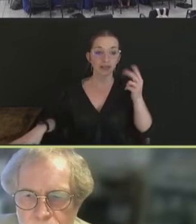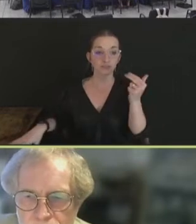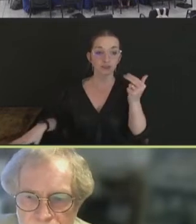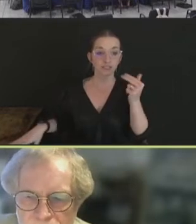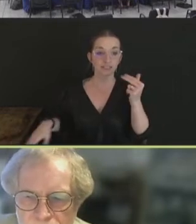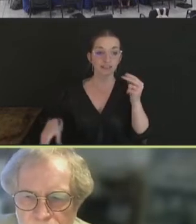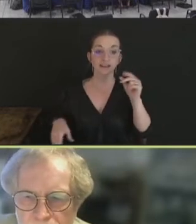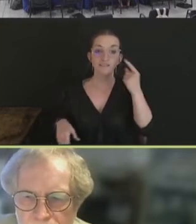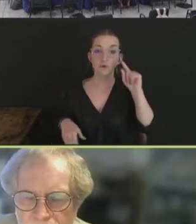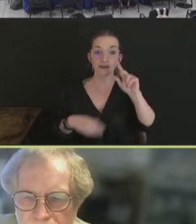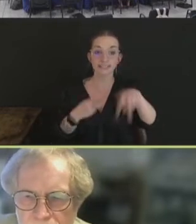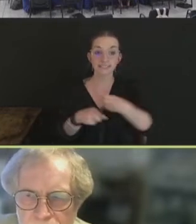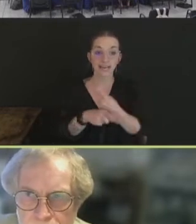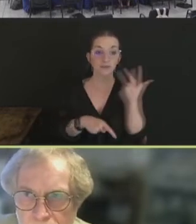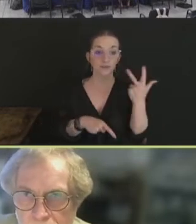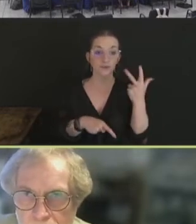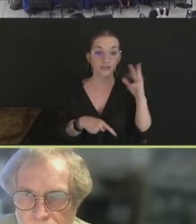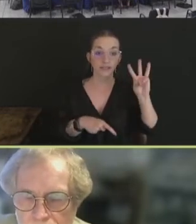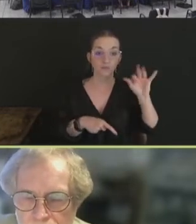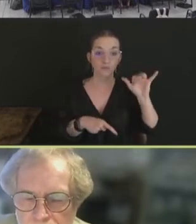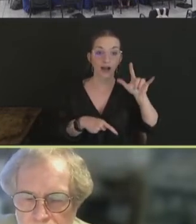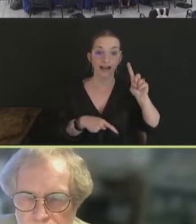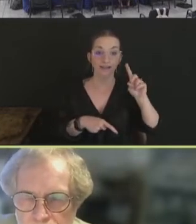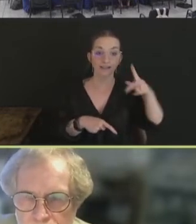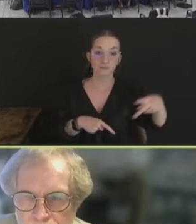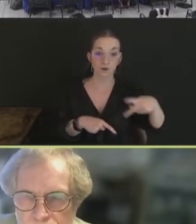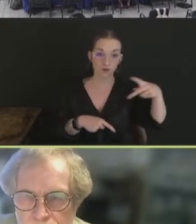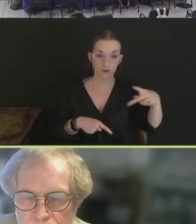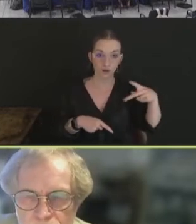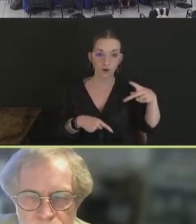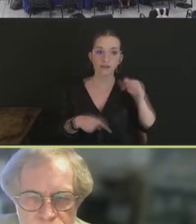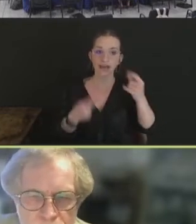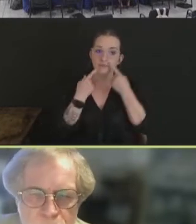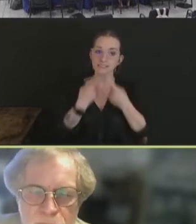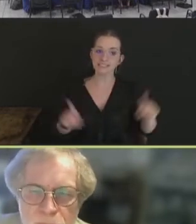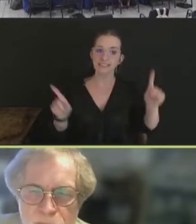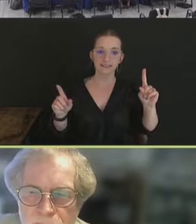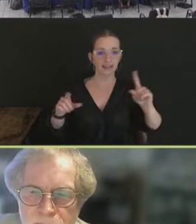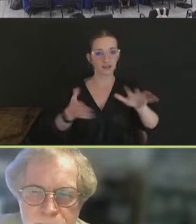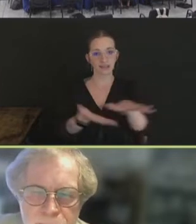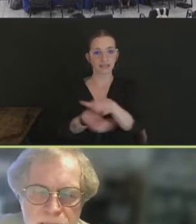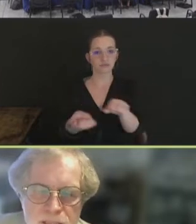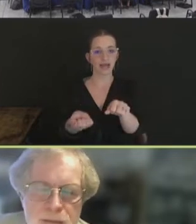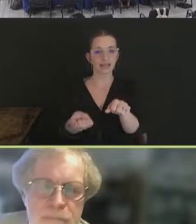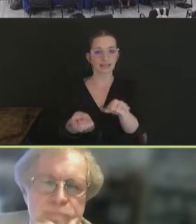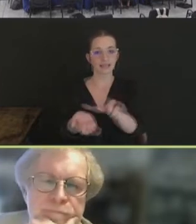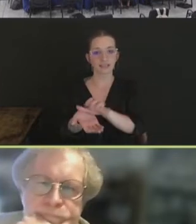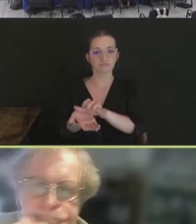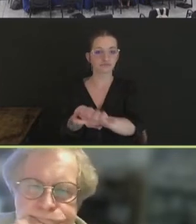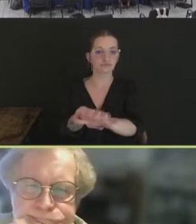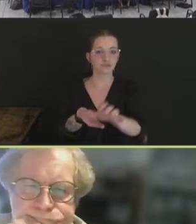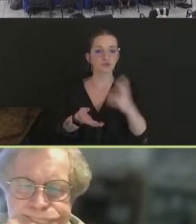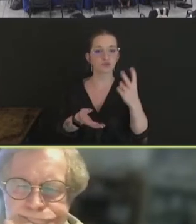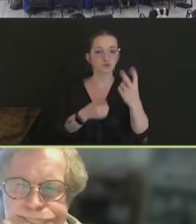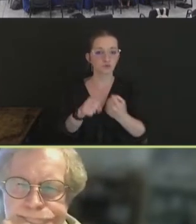It was declared eradicated two years ago, finally.